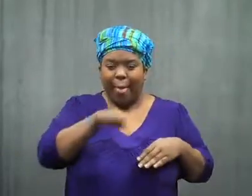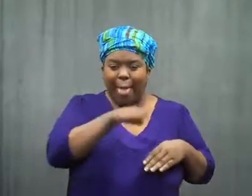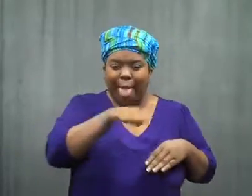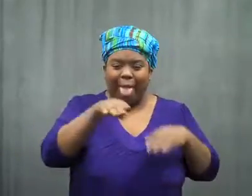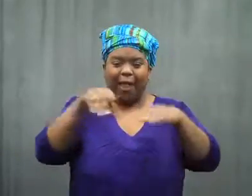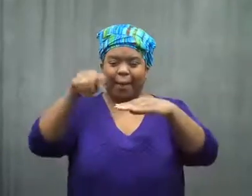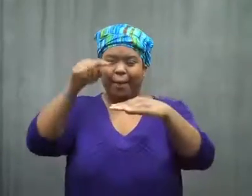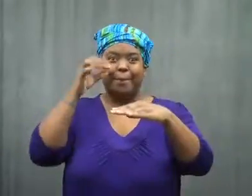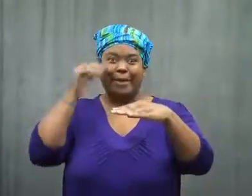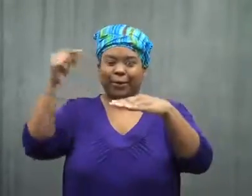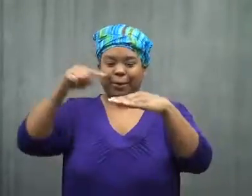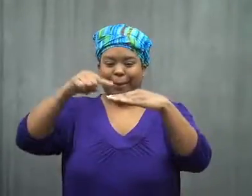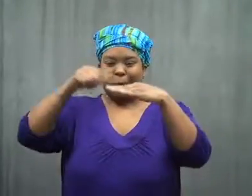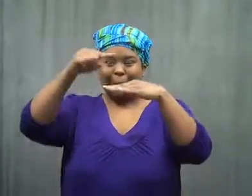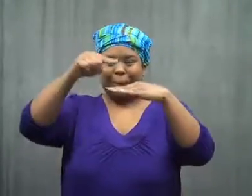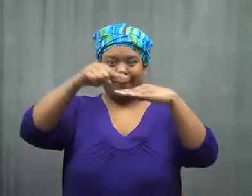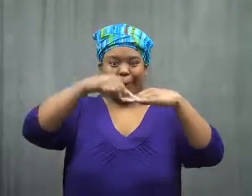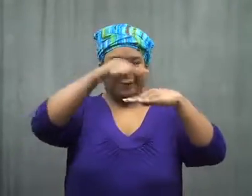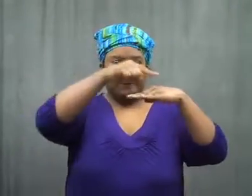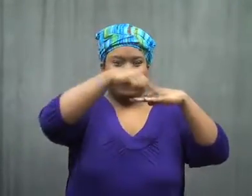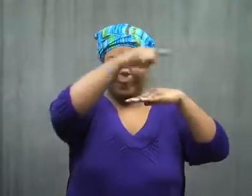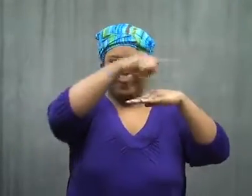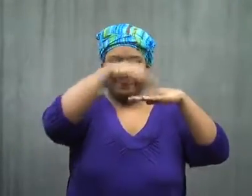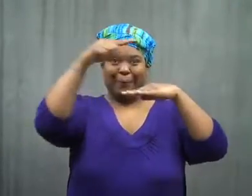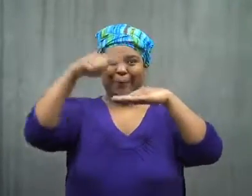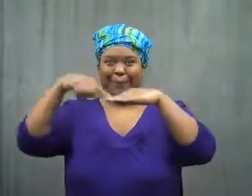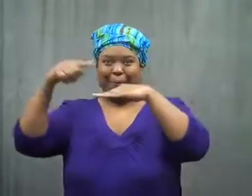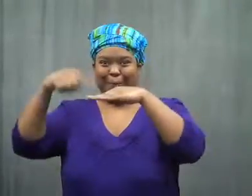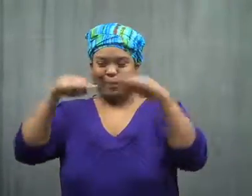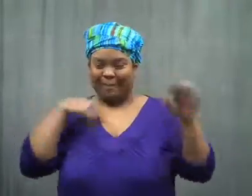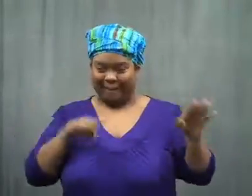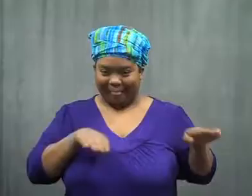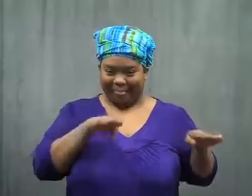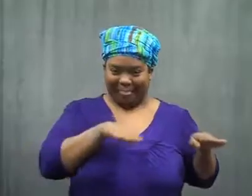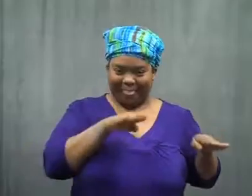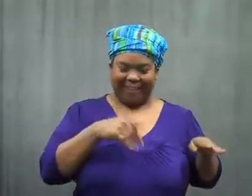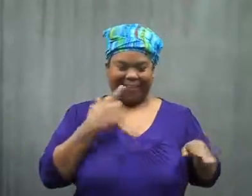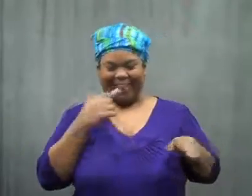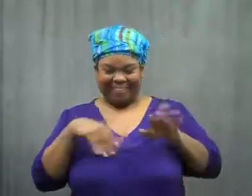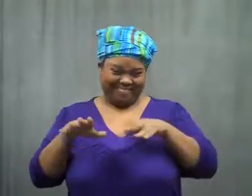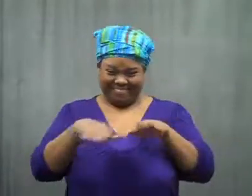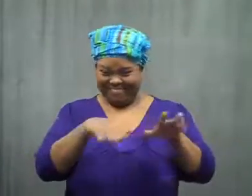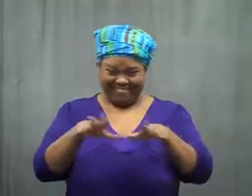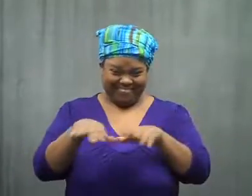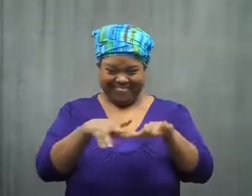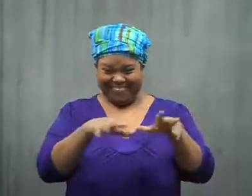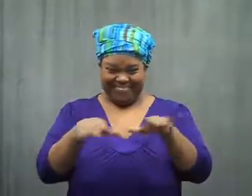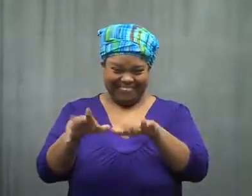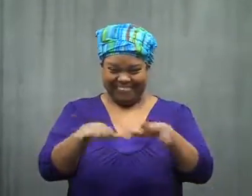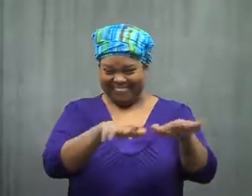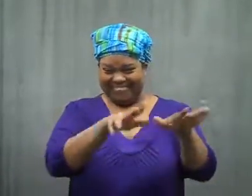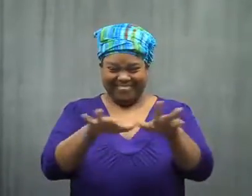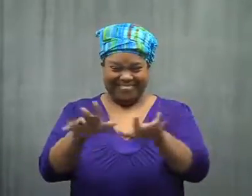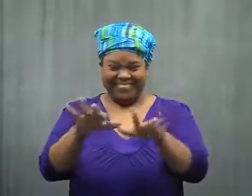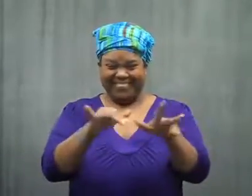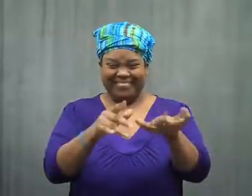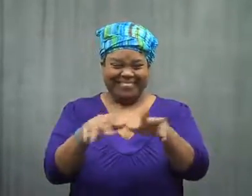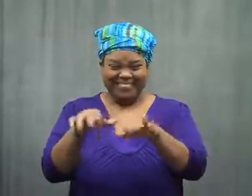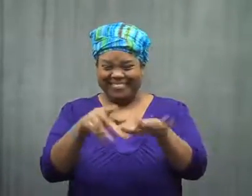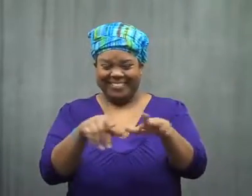I poked my foot at the bee, and let it bounce around the top of my shoe. I was laughing and playing with the bee.